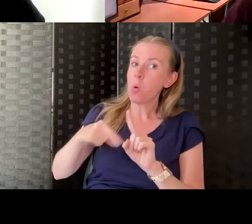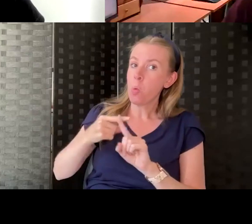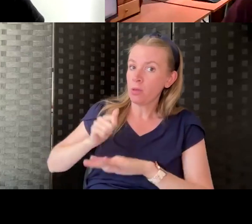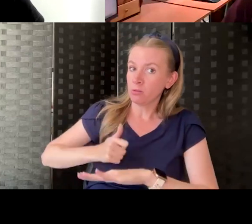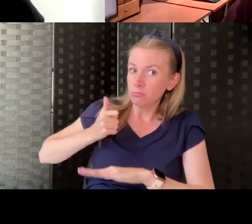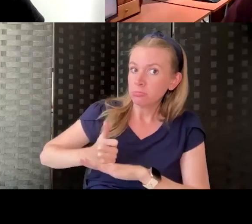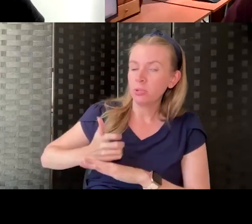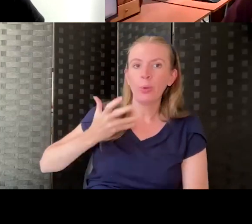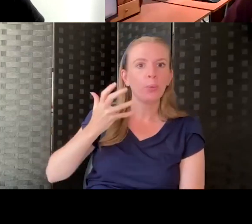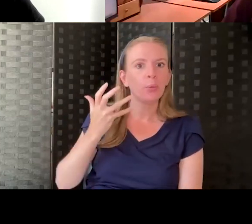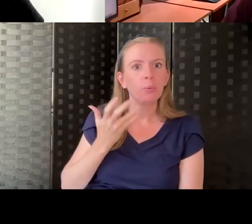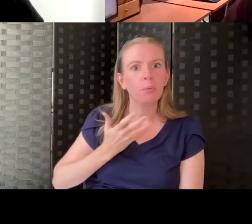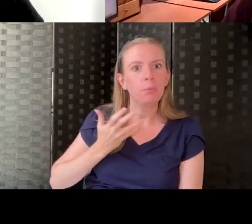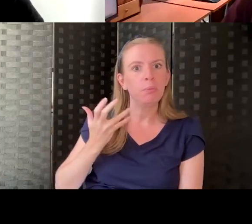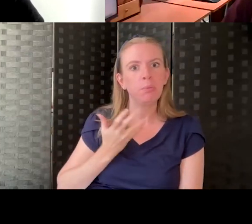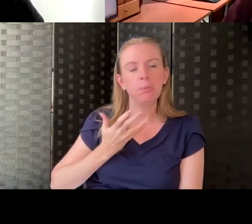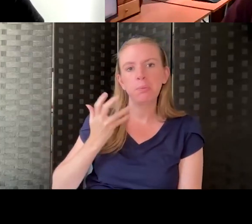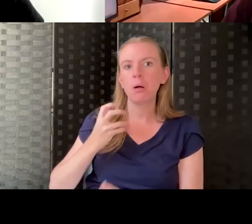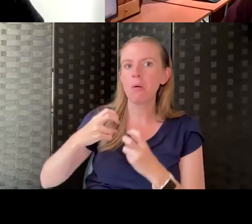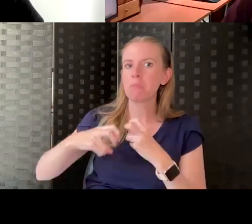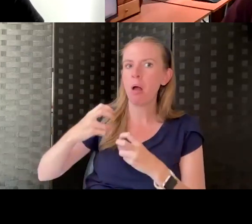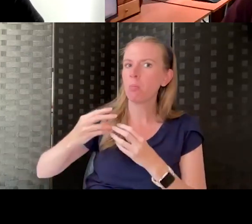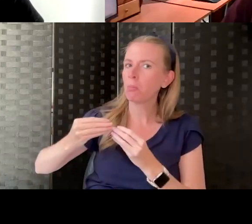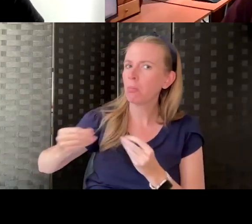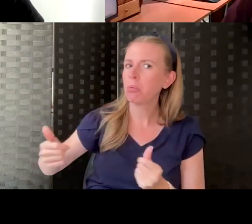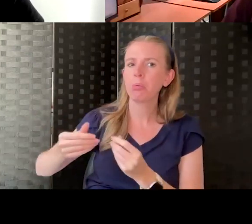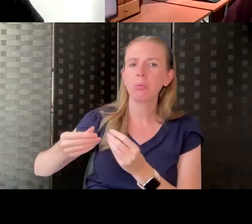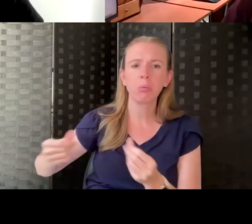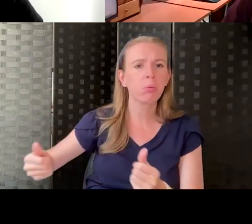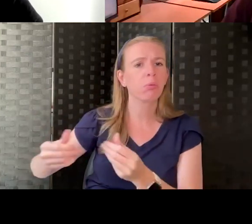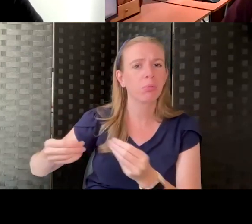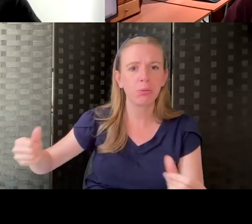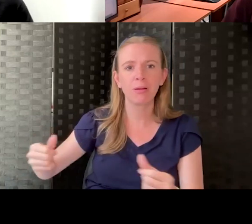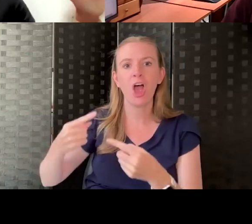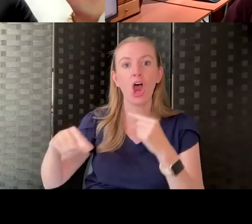my good grief it solved so many issues and so many arguments. It was like you don't have to worry